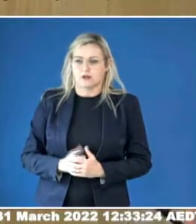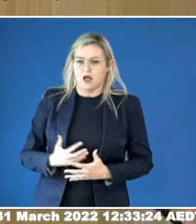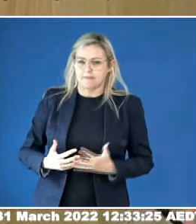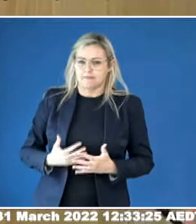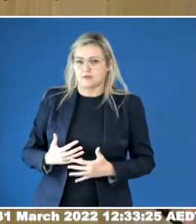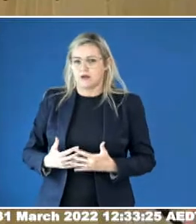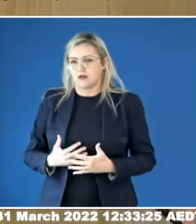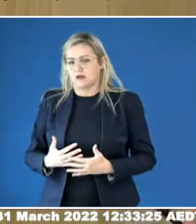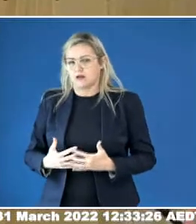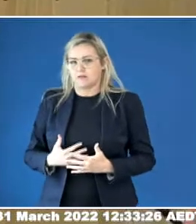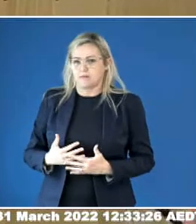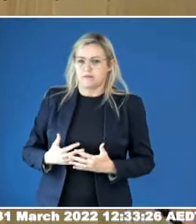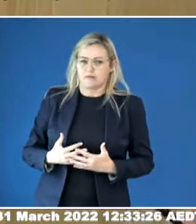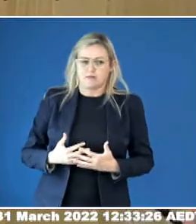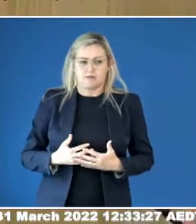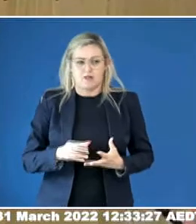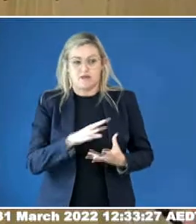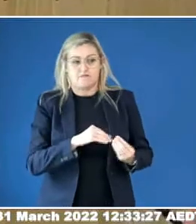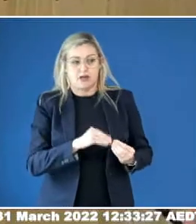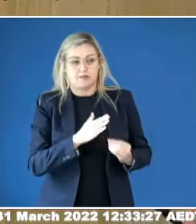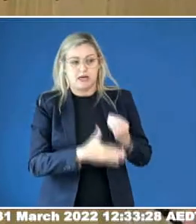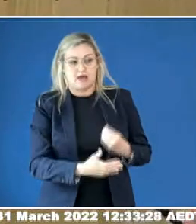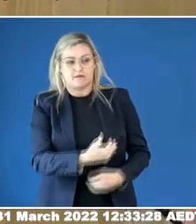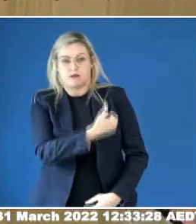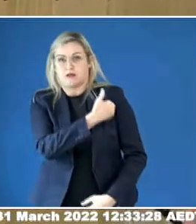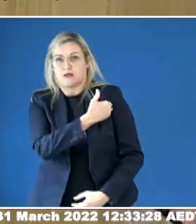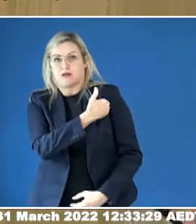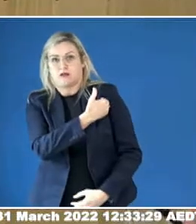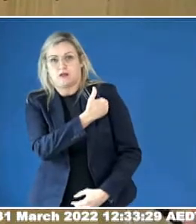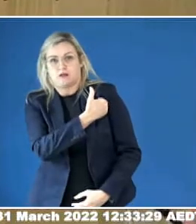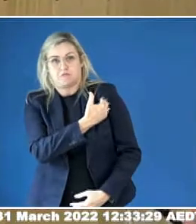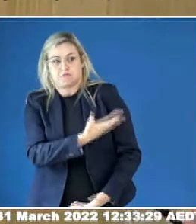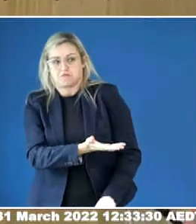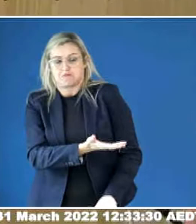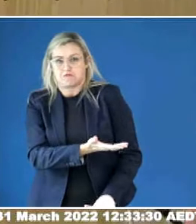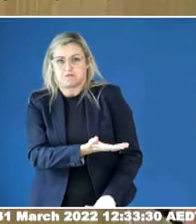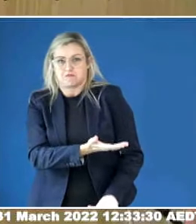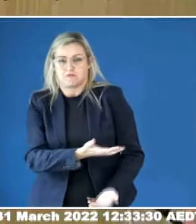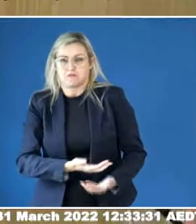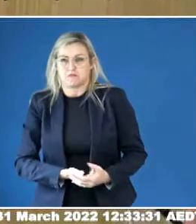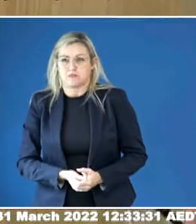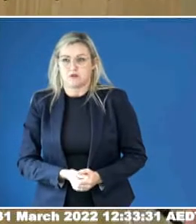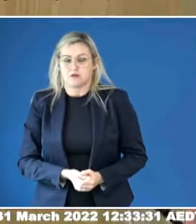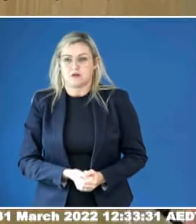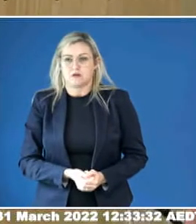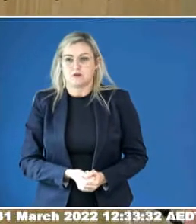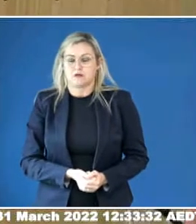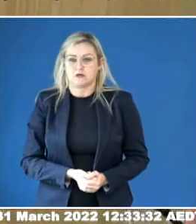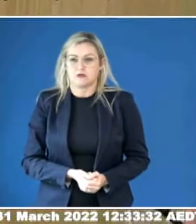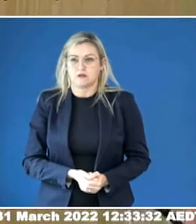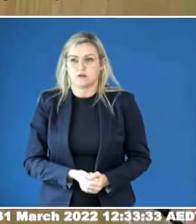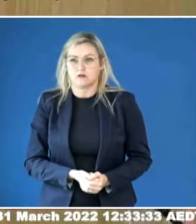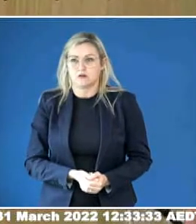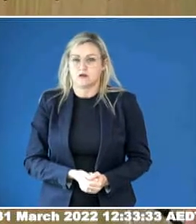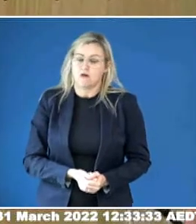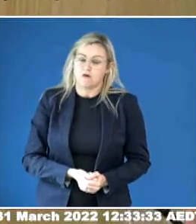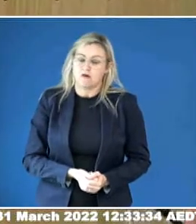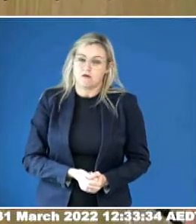That the family haven't approached us, which I realise it's something